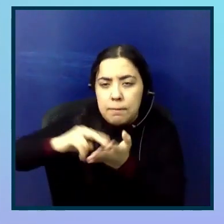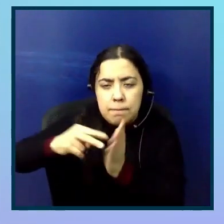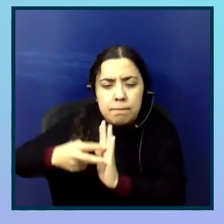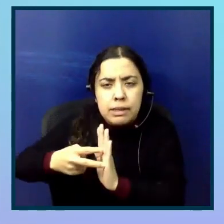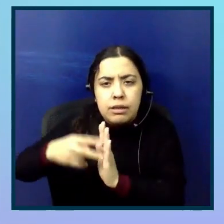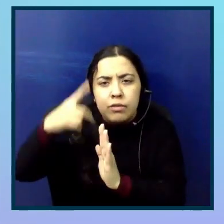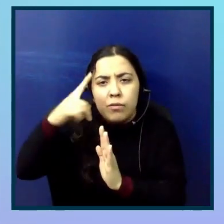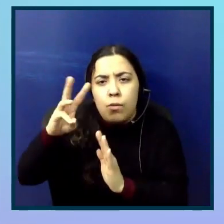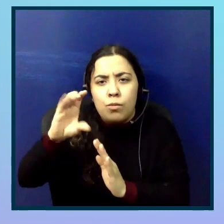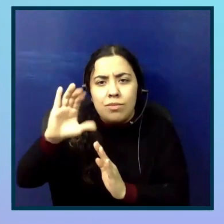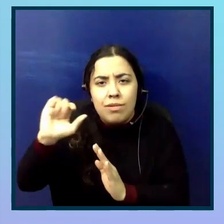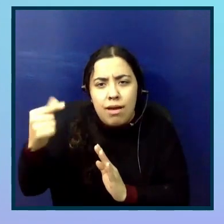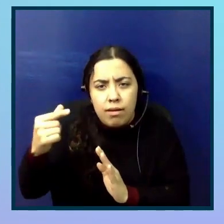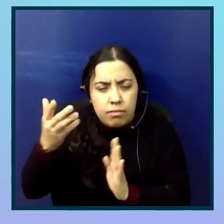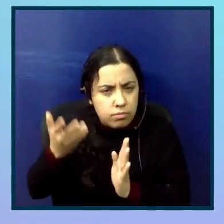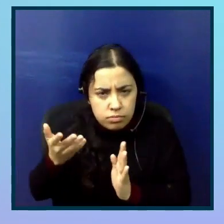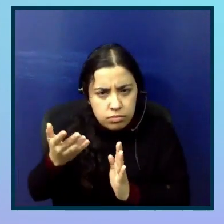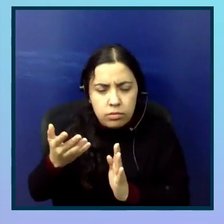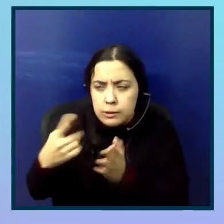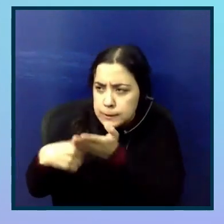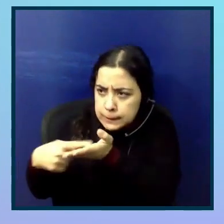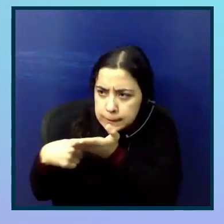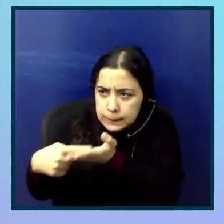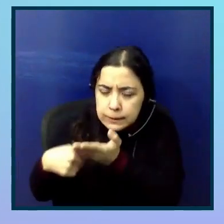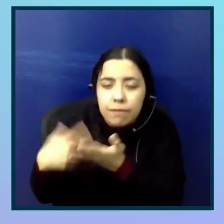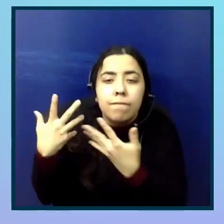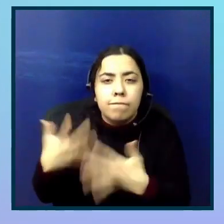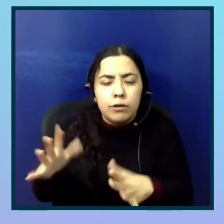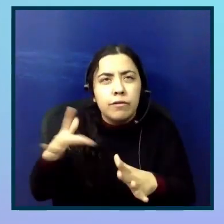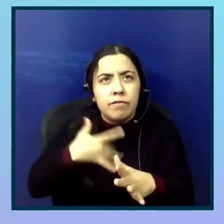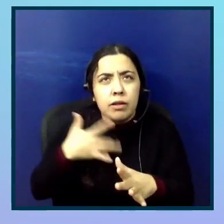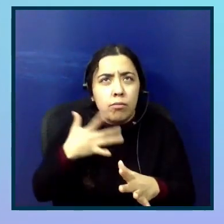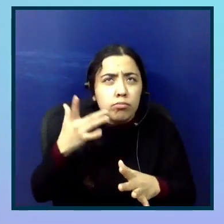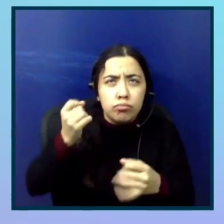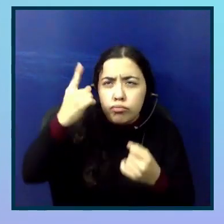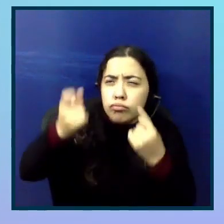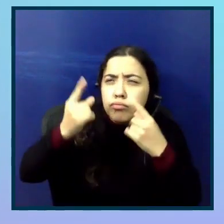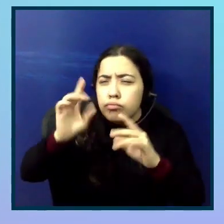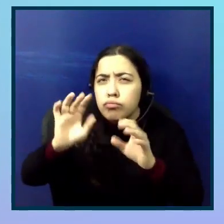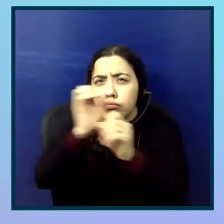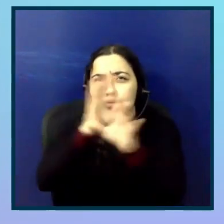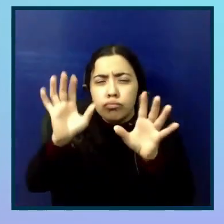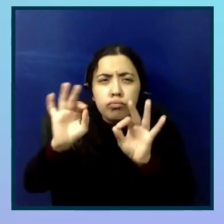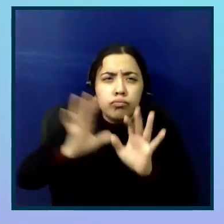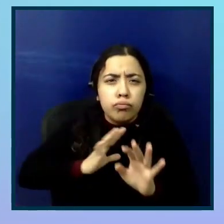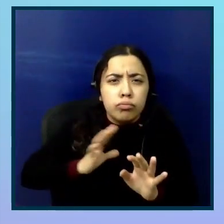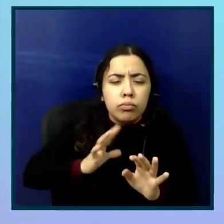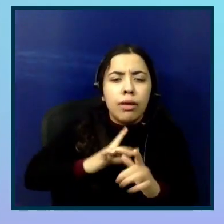So once we felt like we had a good enough draft of it, the other thing I did along side